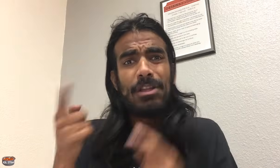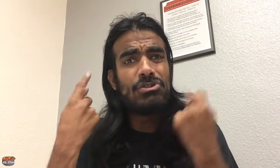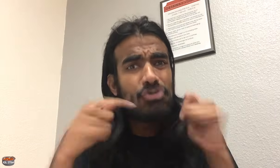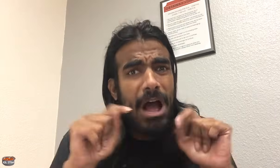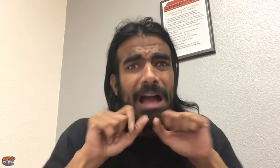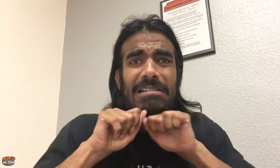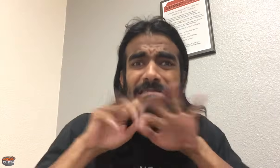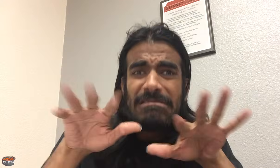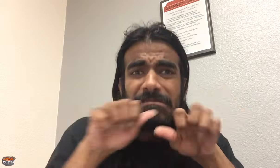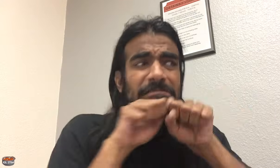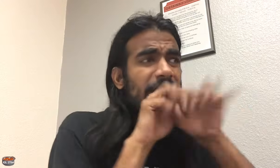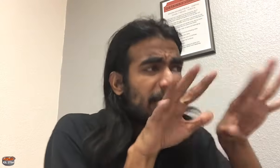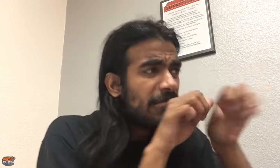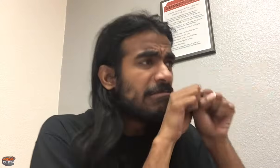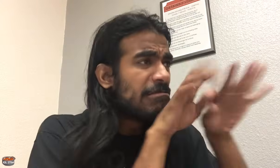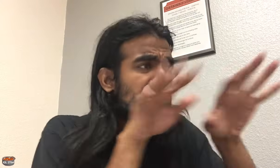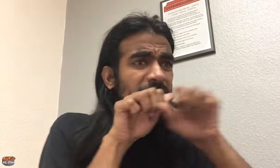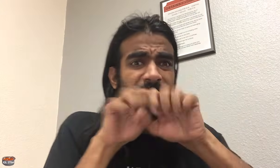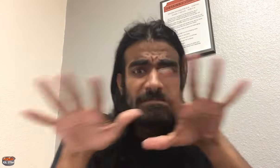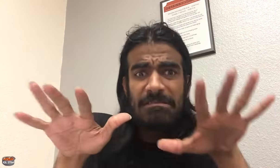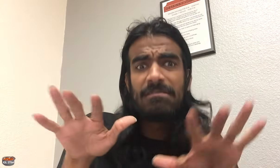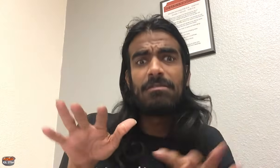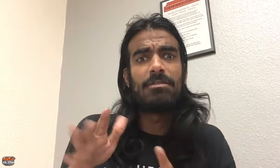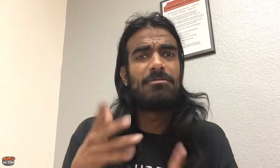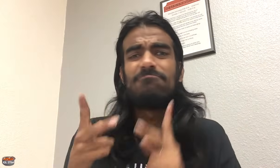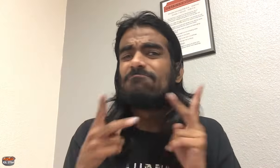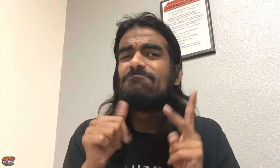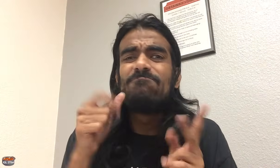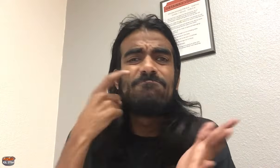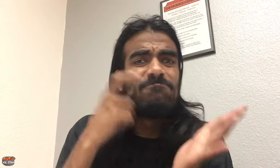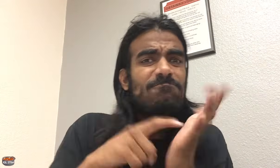before I started to get invovled, trying to get your work out there for